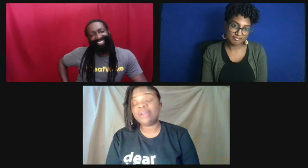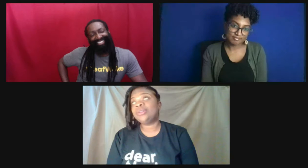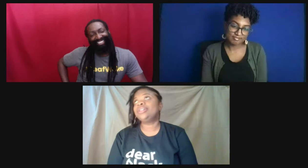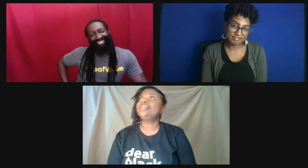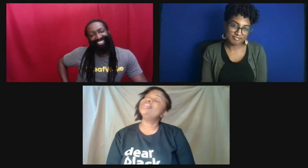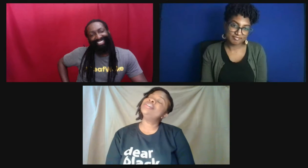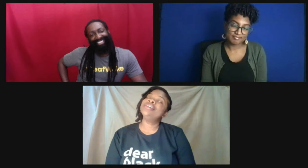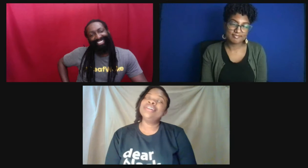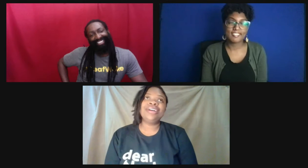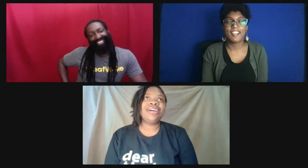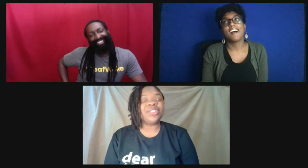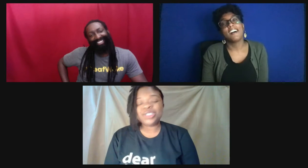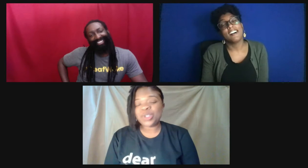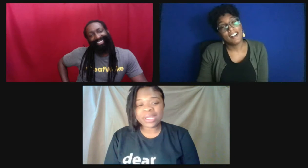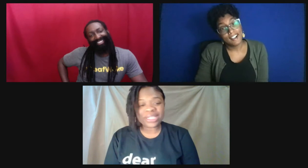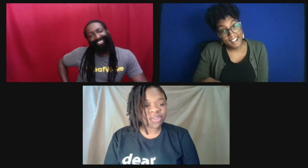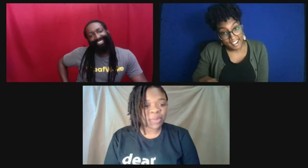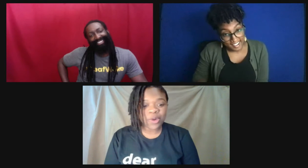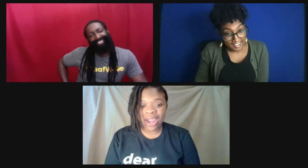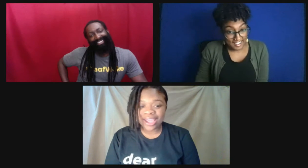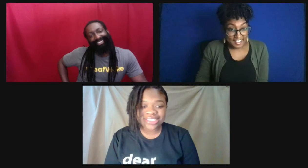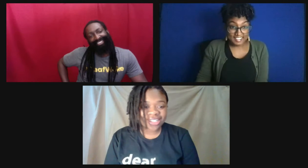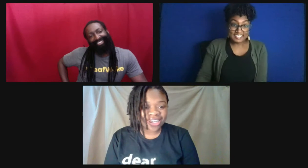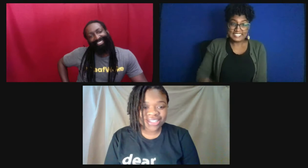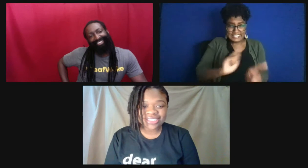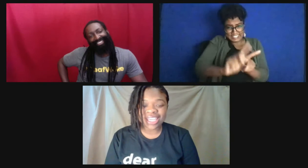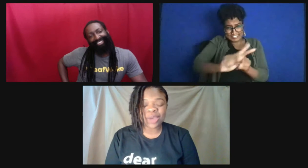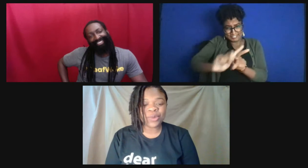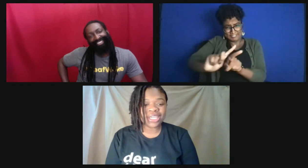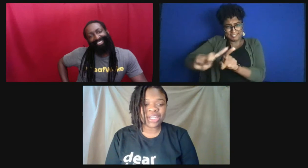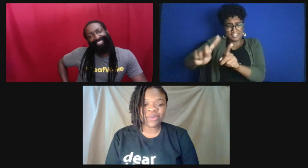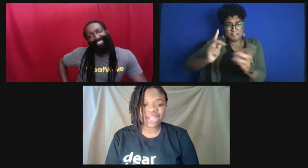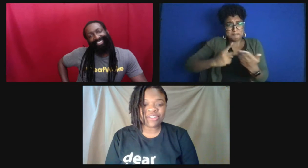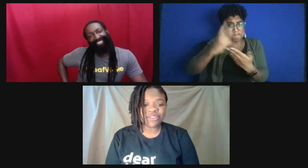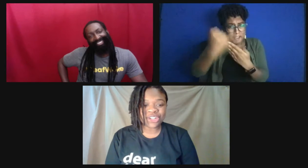Oh, oh, so many different projects and we're getting ready